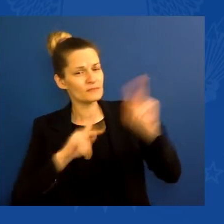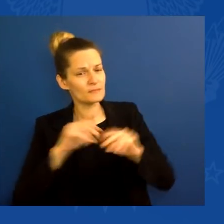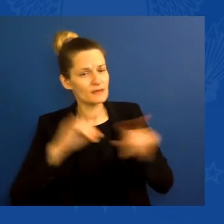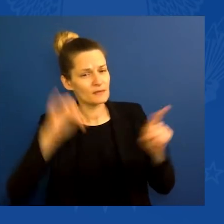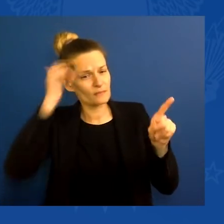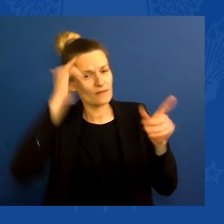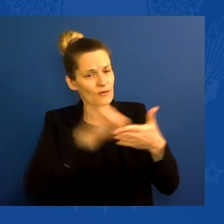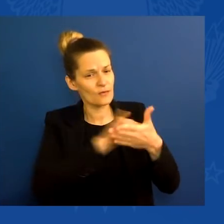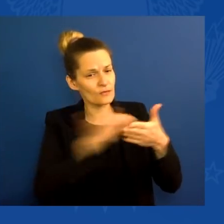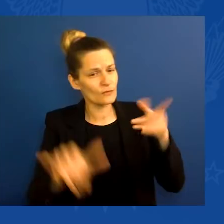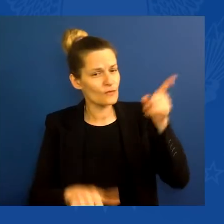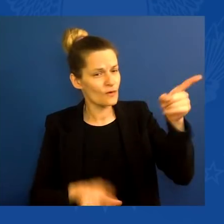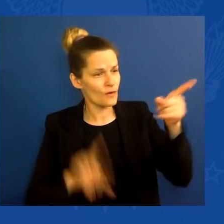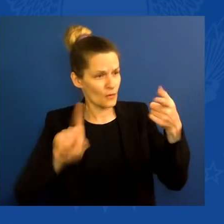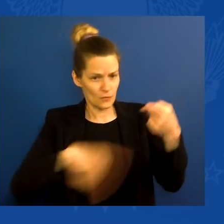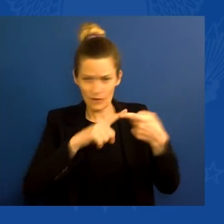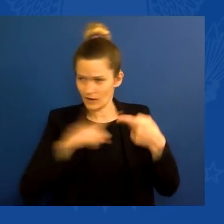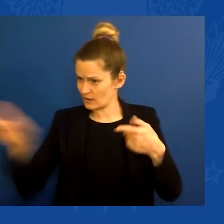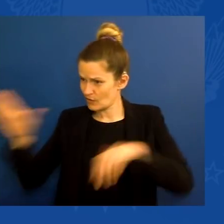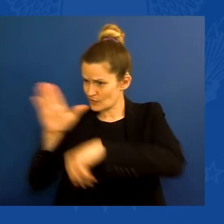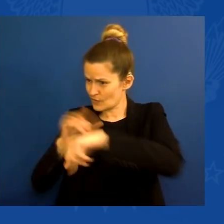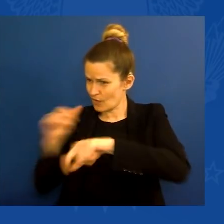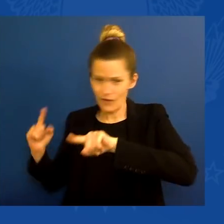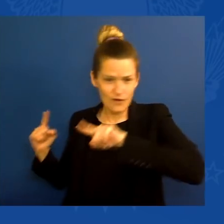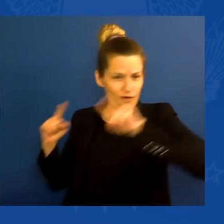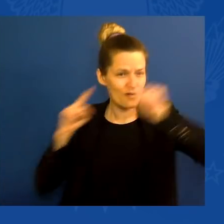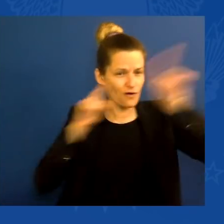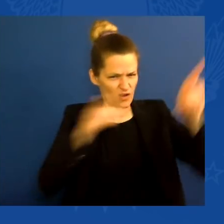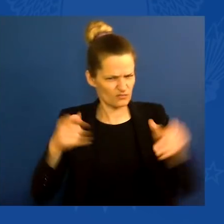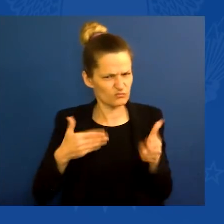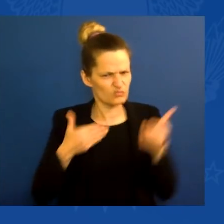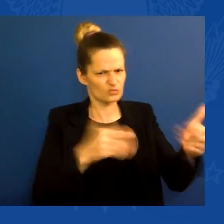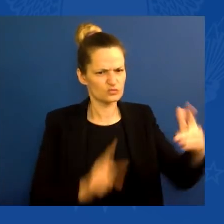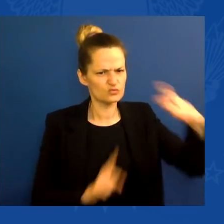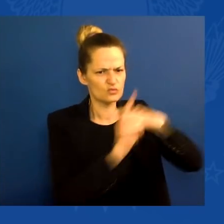it's as if you get pulled into a black hole in your chest and there's no way out.